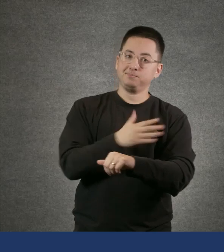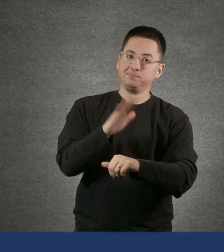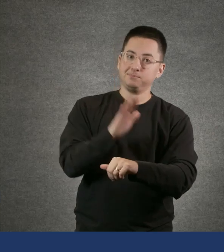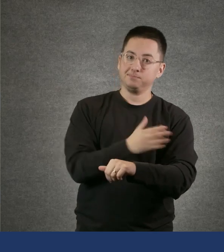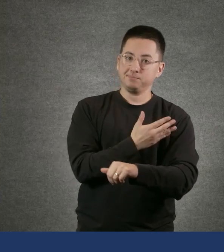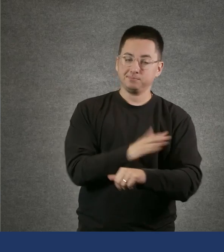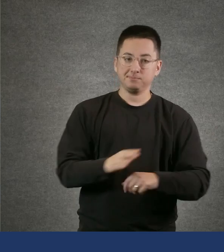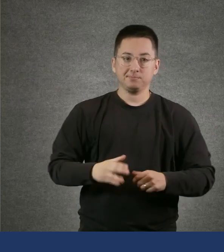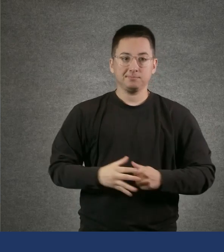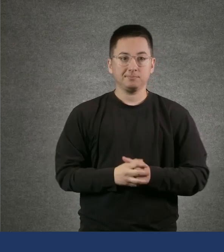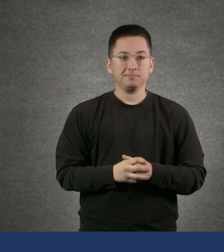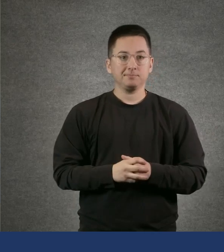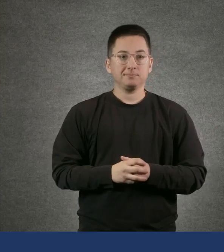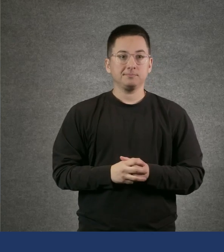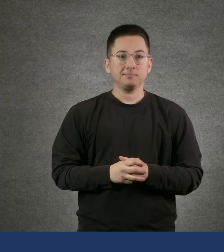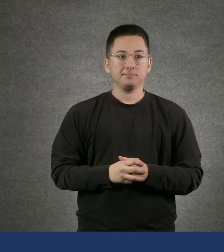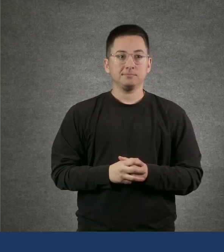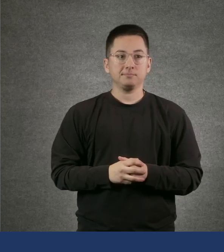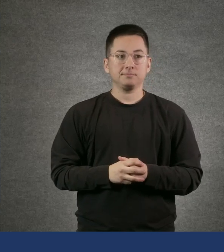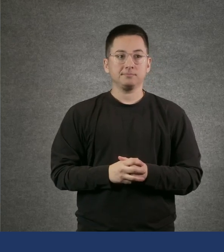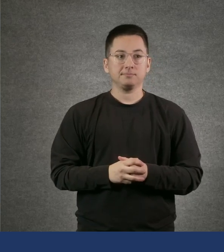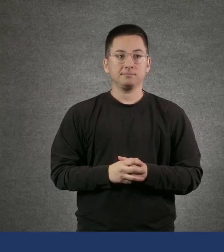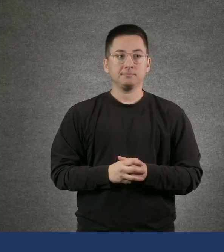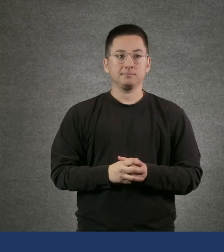that I belong to are happening.